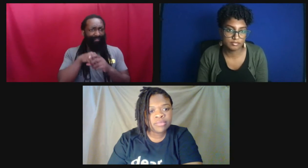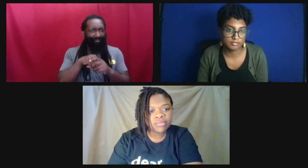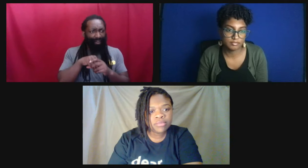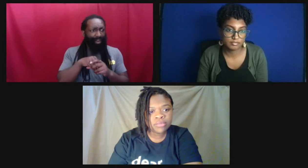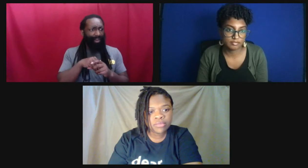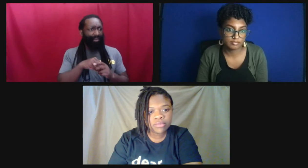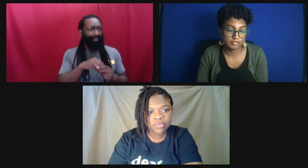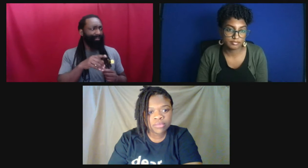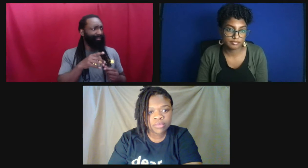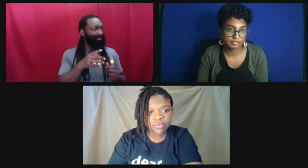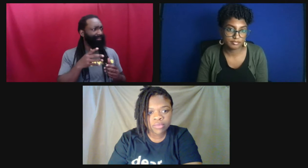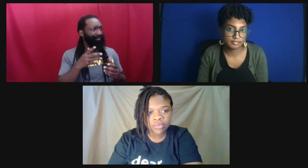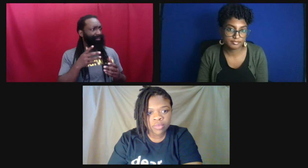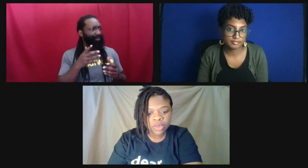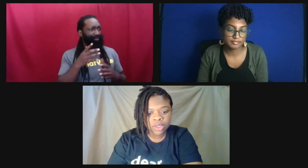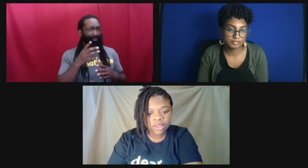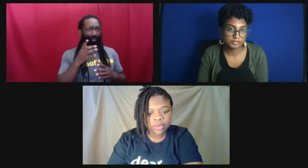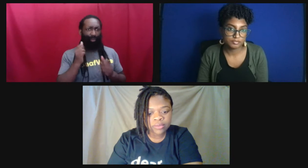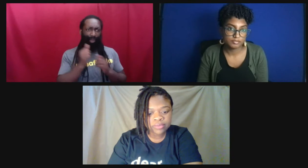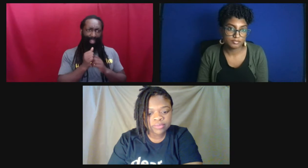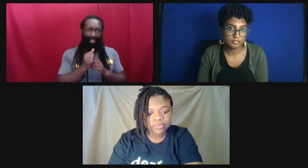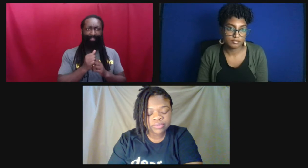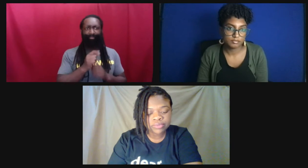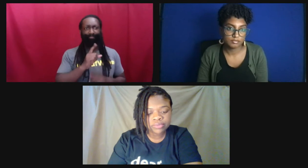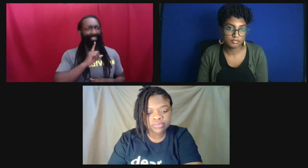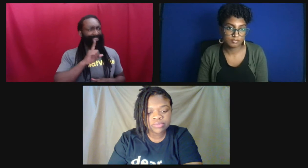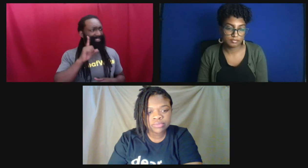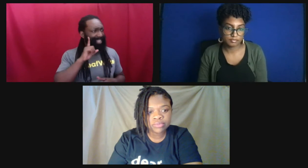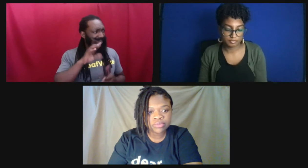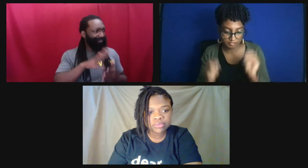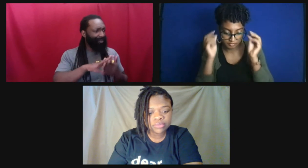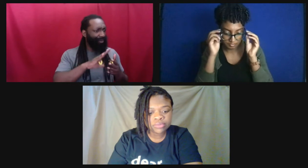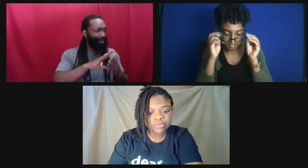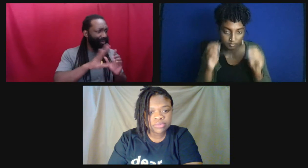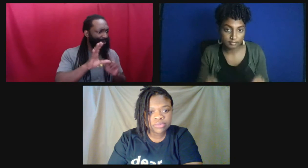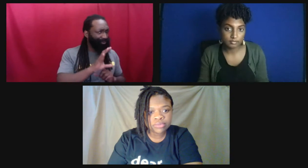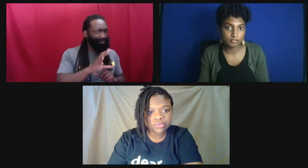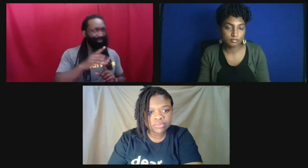Yeah, yeah you know, were you involved